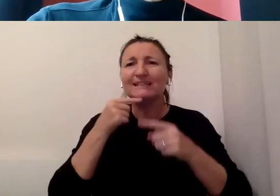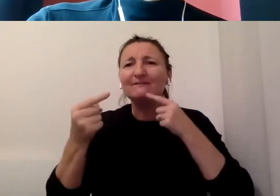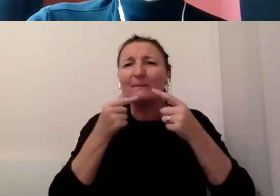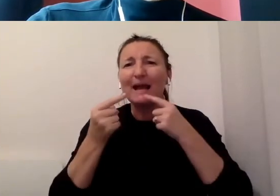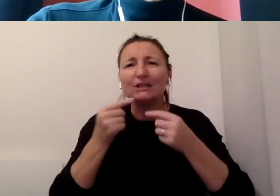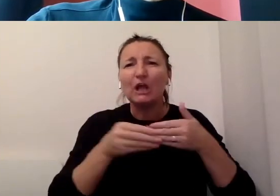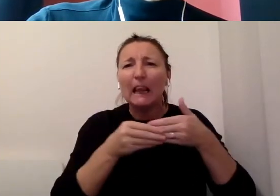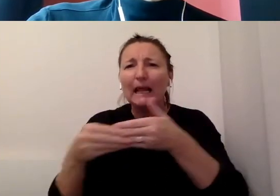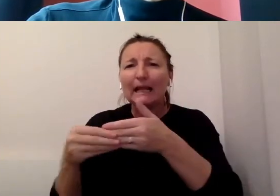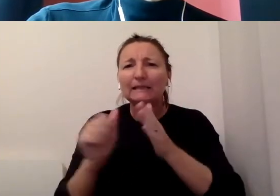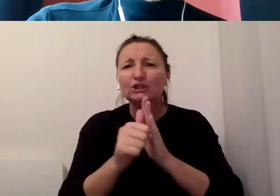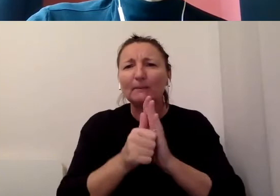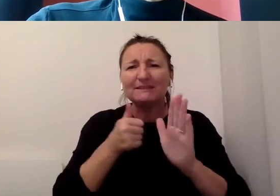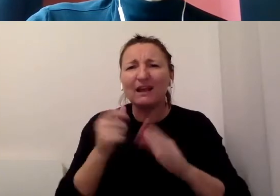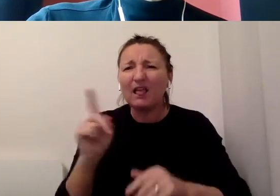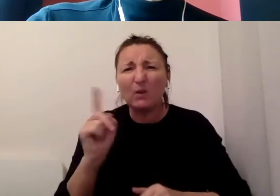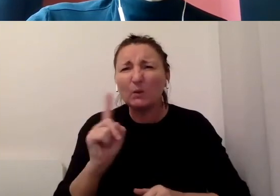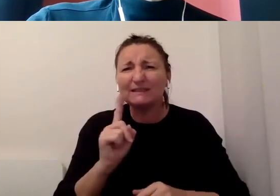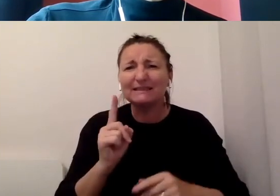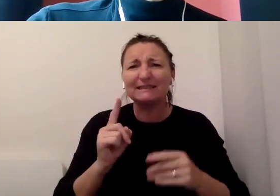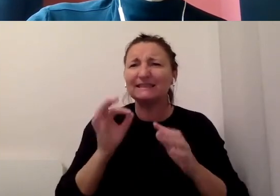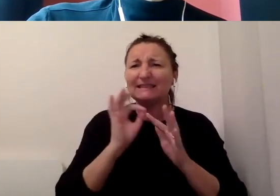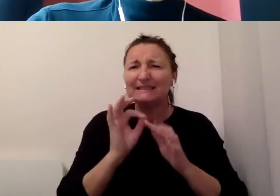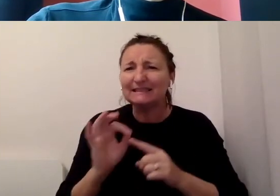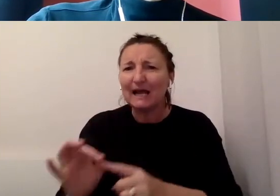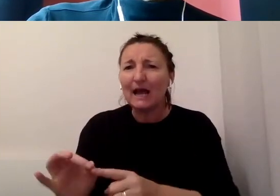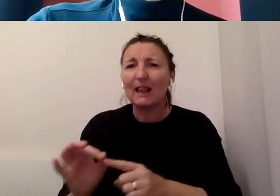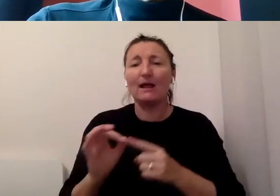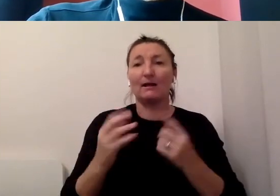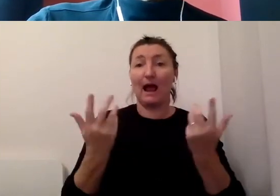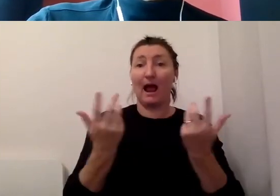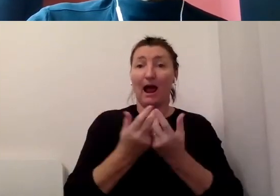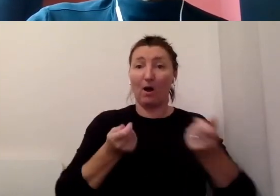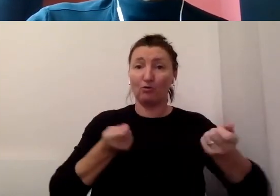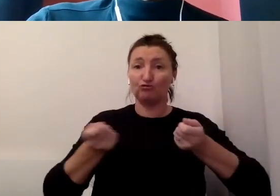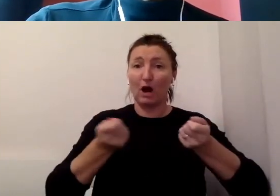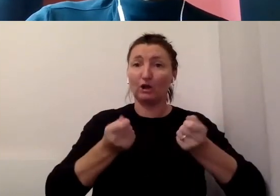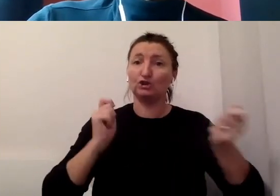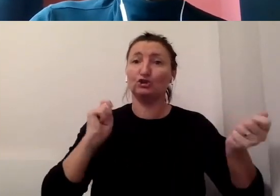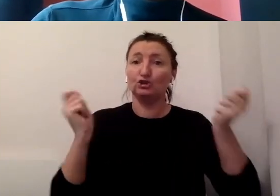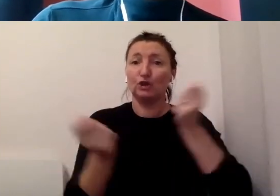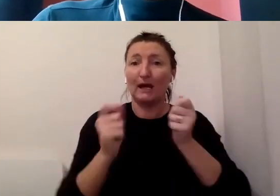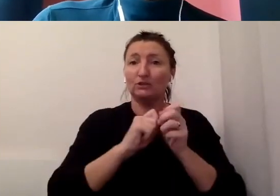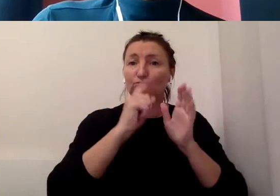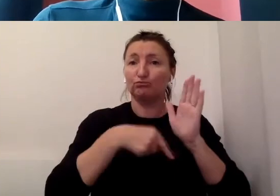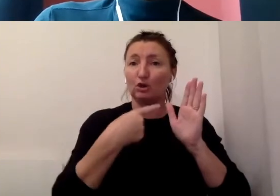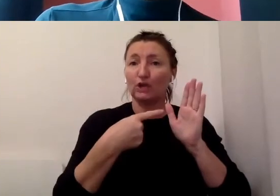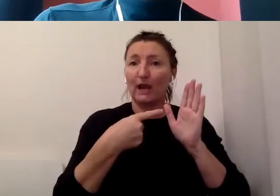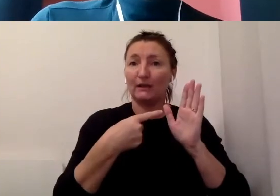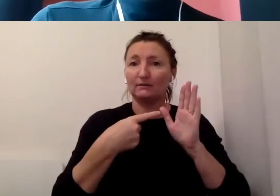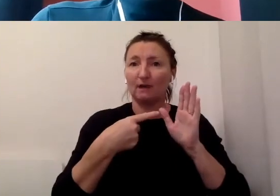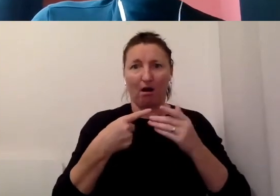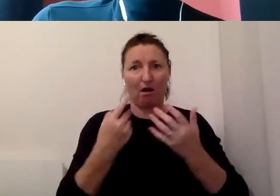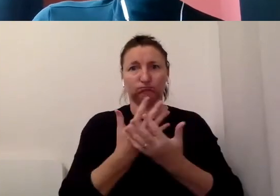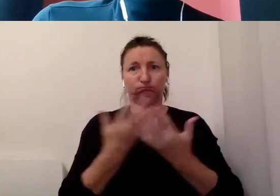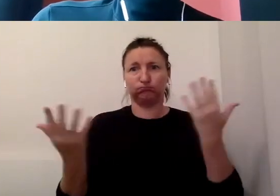what it entails and how to run a change project. And I've learned quite a lot really even though